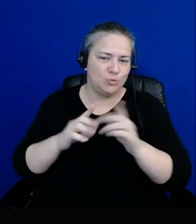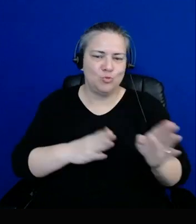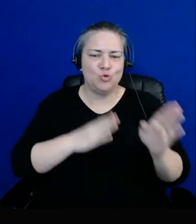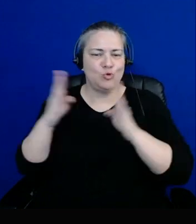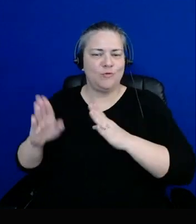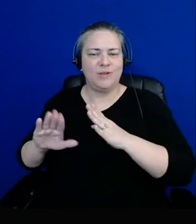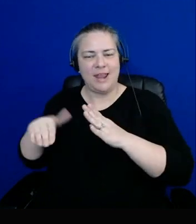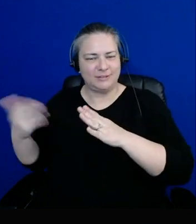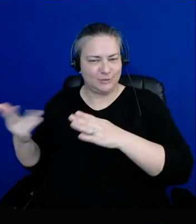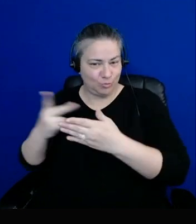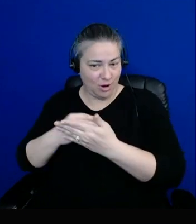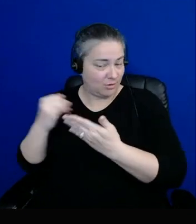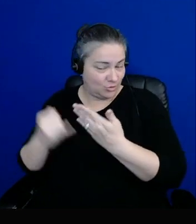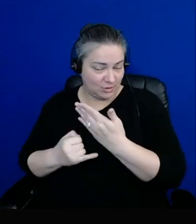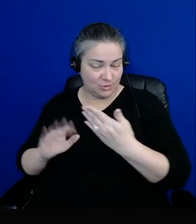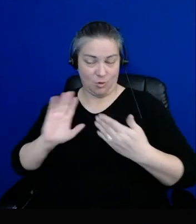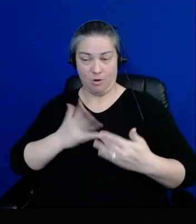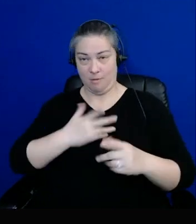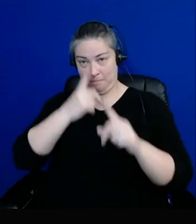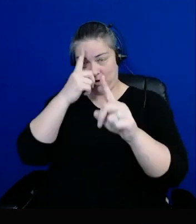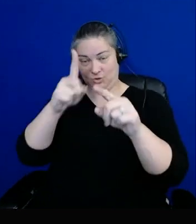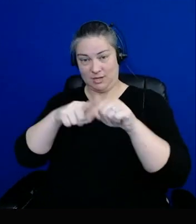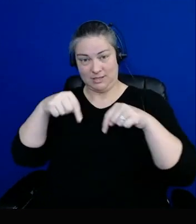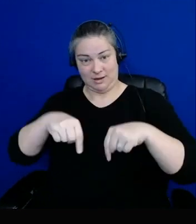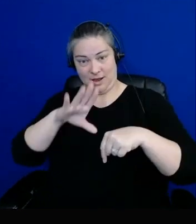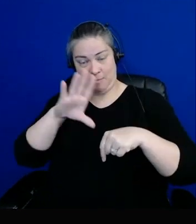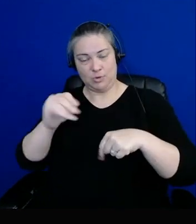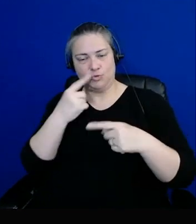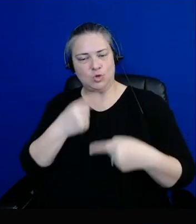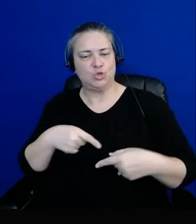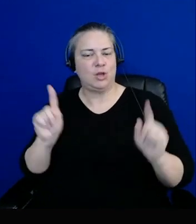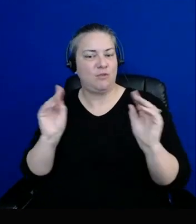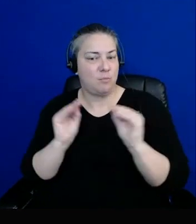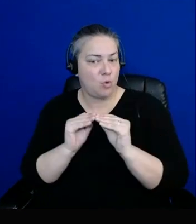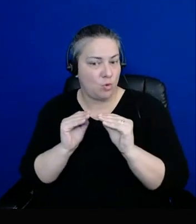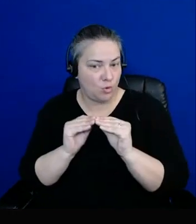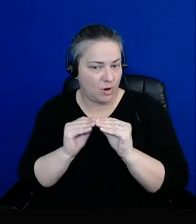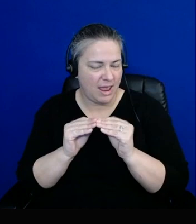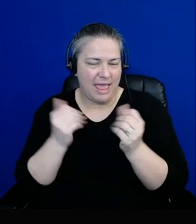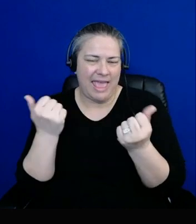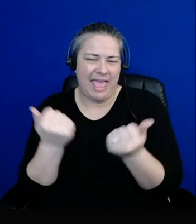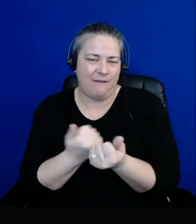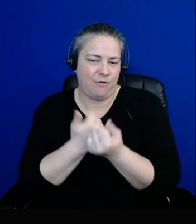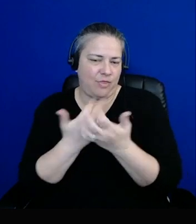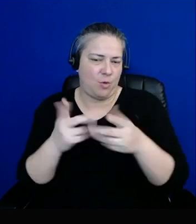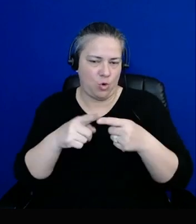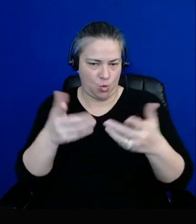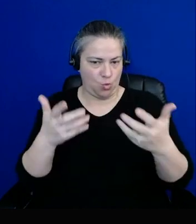And our mission as a company is to help you achieve more in everything that you want to do,